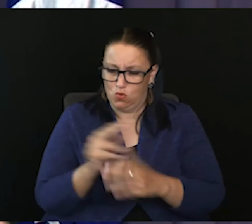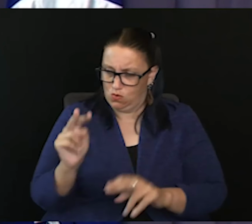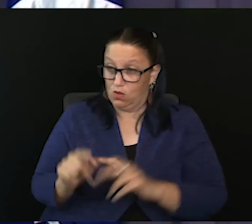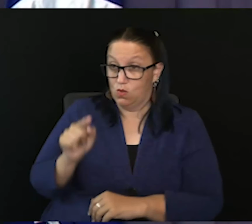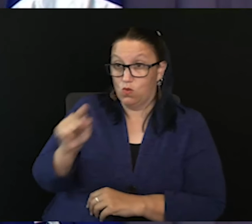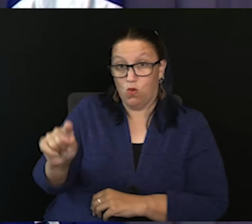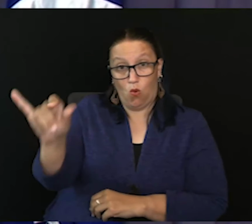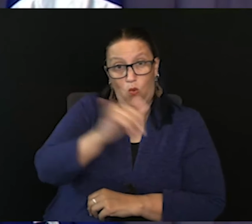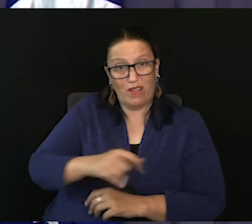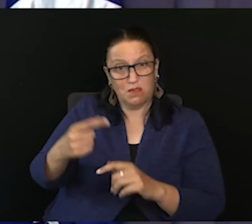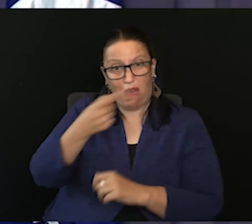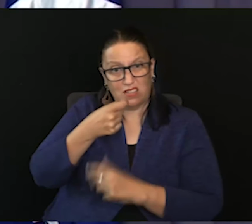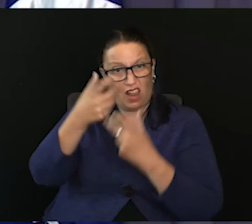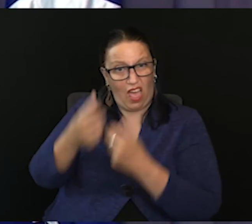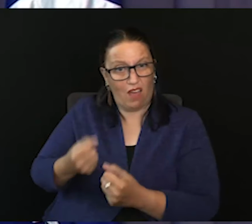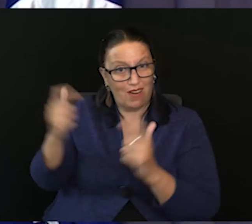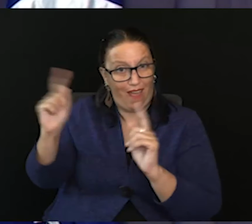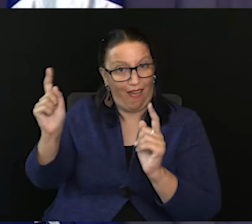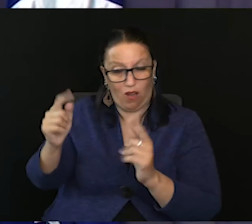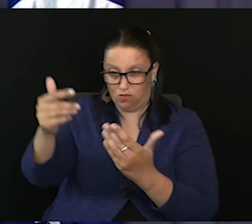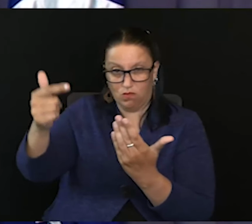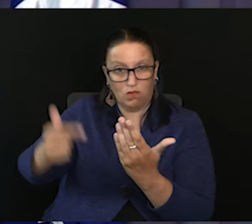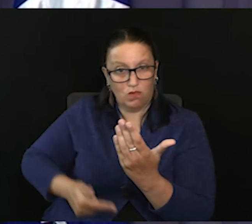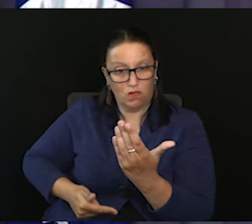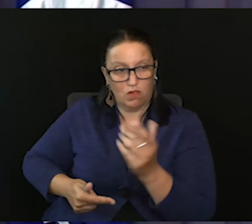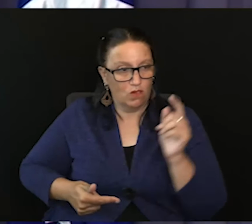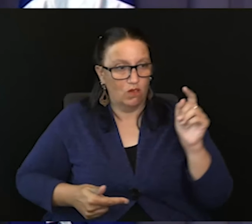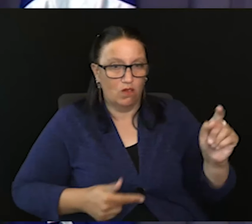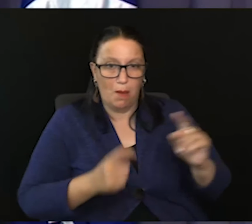look at what the individual is on, what other medicines they're on,